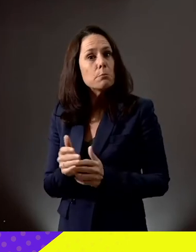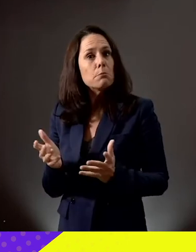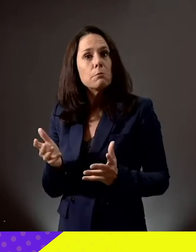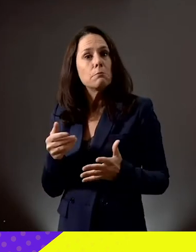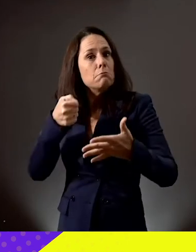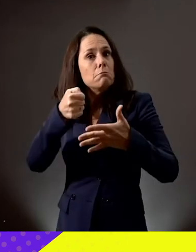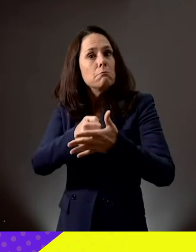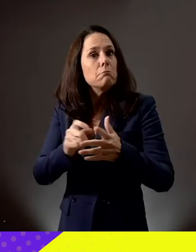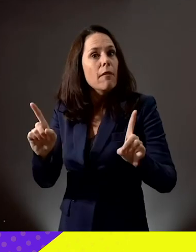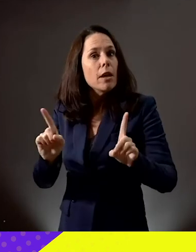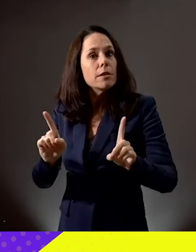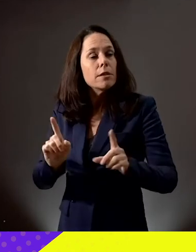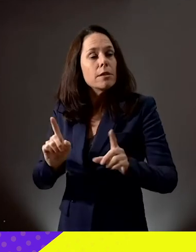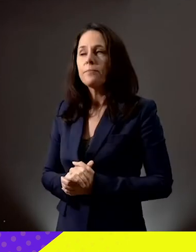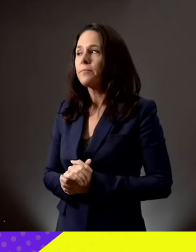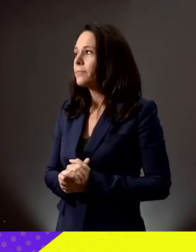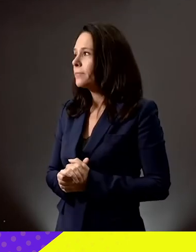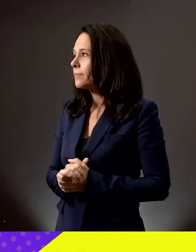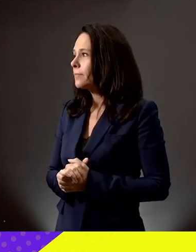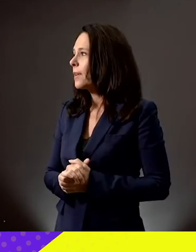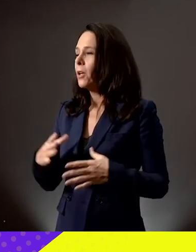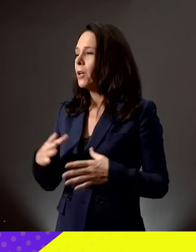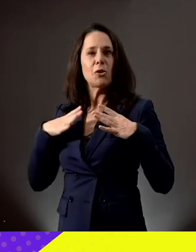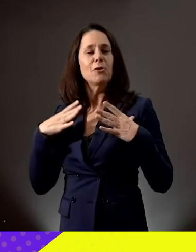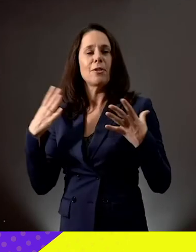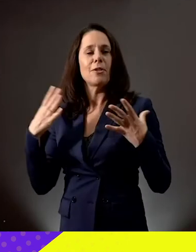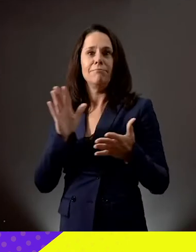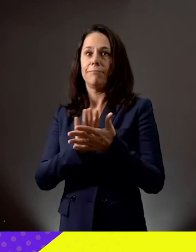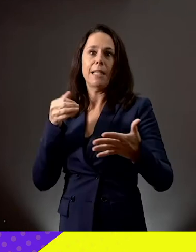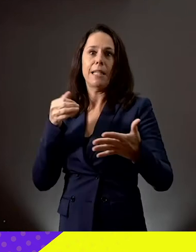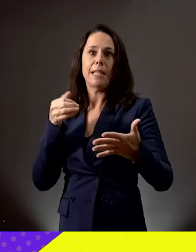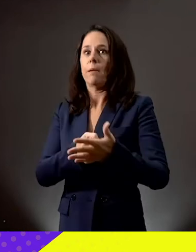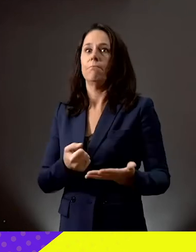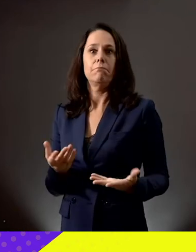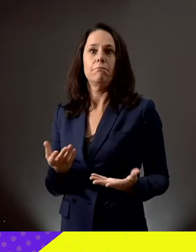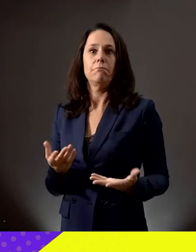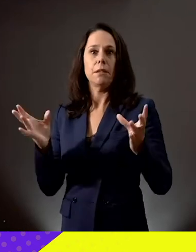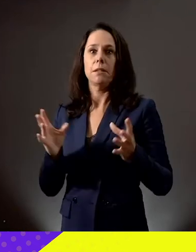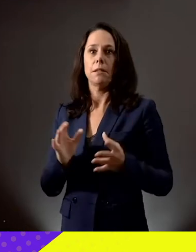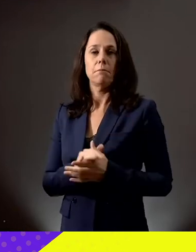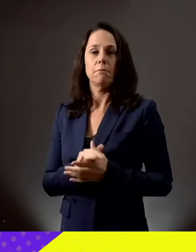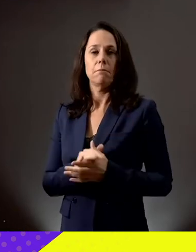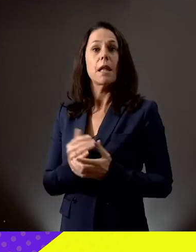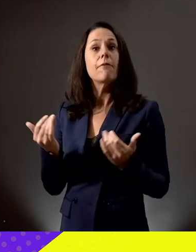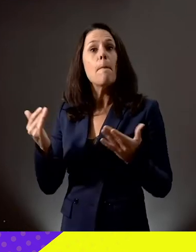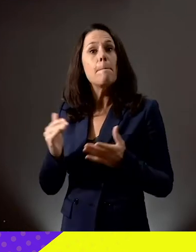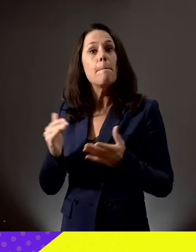I'm happy to say that we didn't encounter any obstacles. Why? Our initiative is supported by the entire organisation.